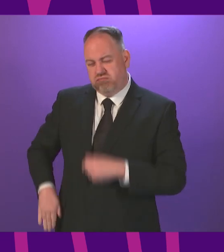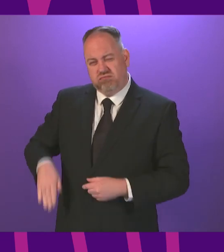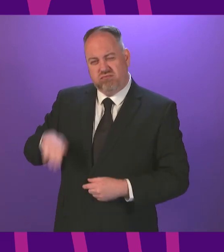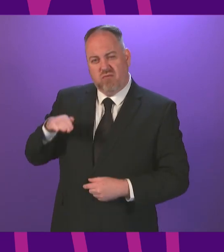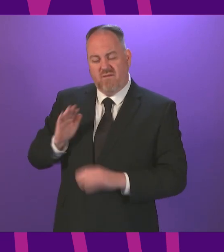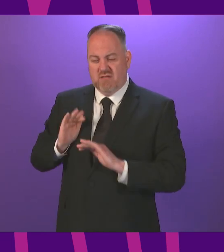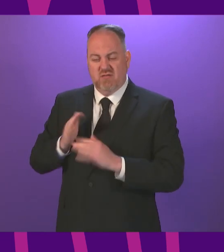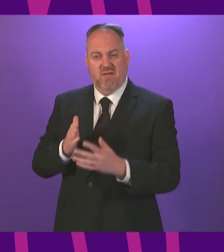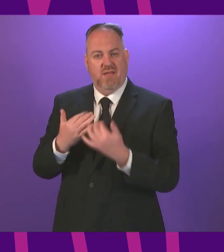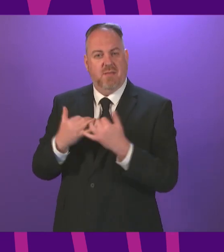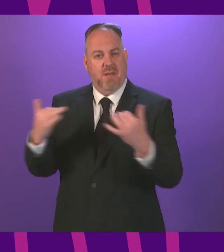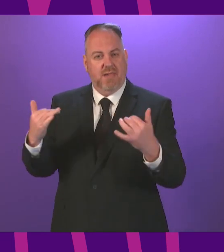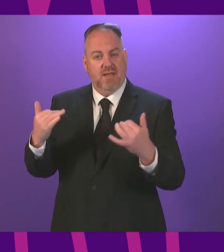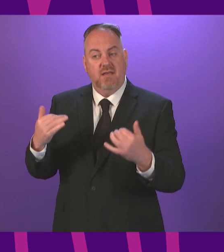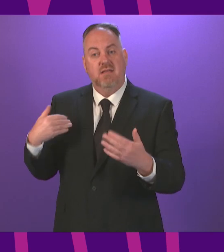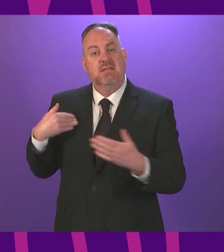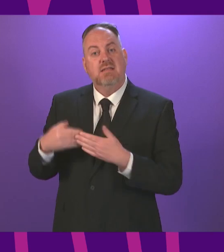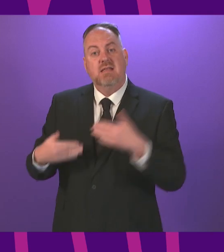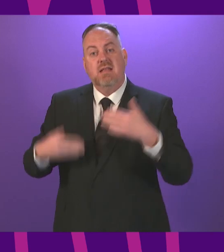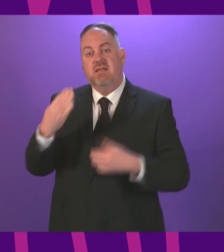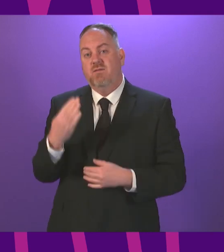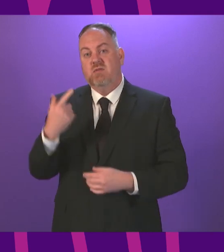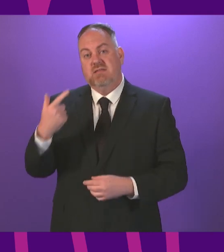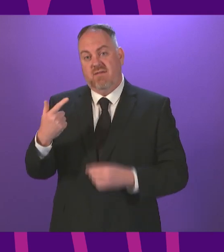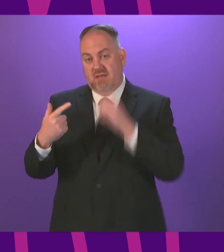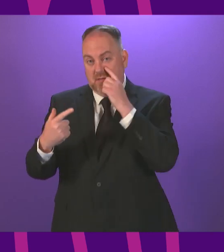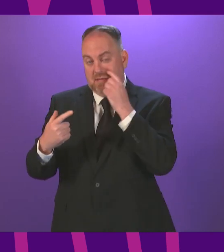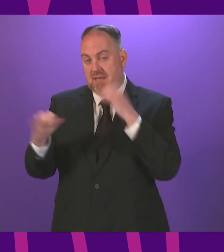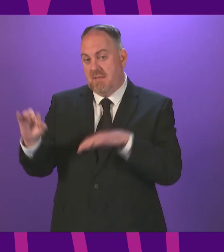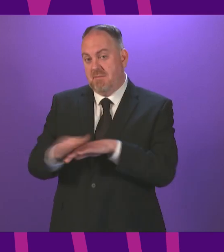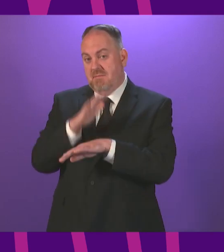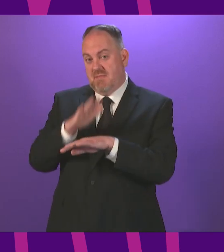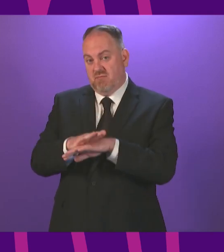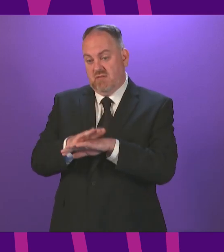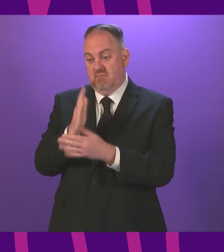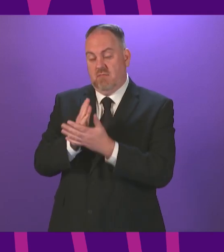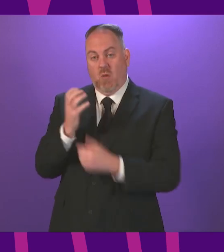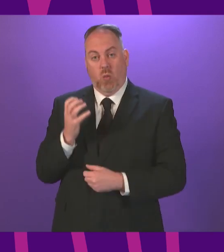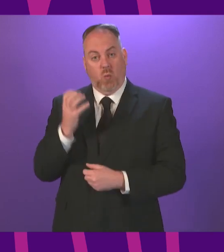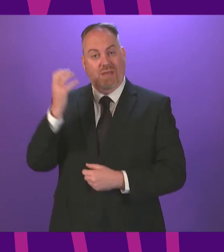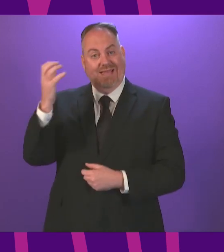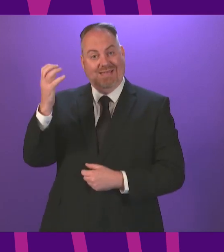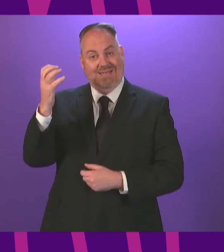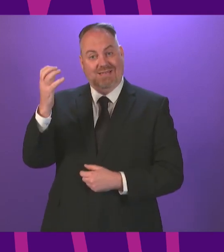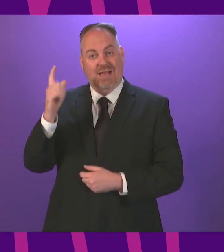From 1947, he was the Queen’s constant companion, and from 1952 he was her consort.